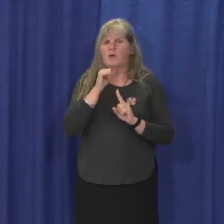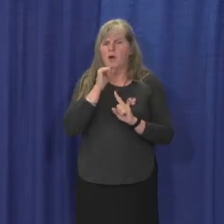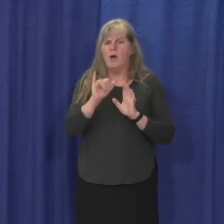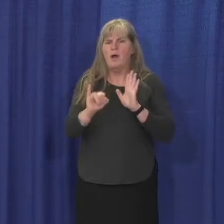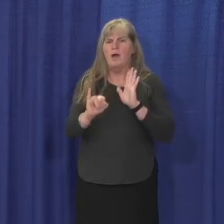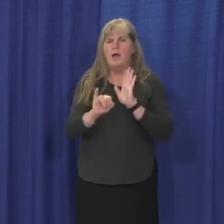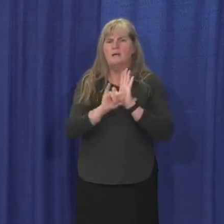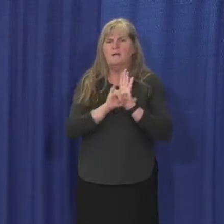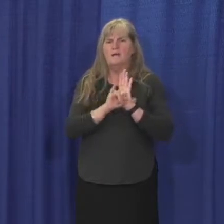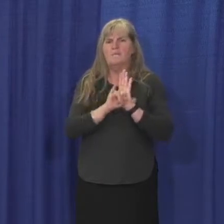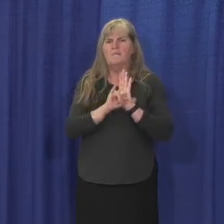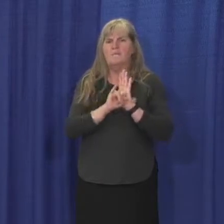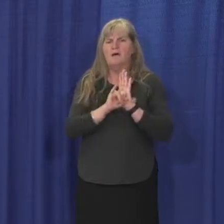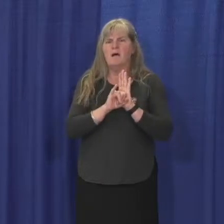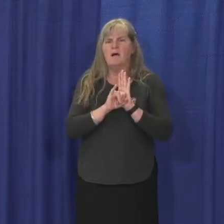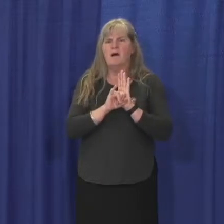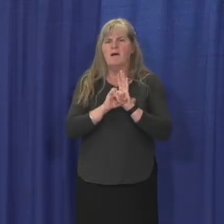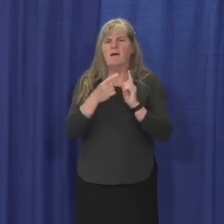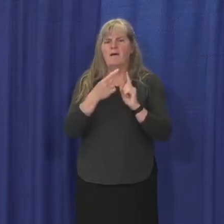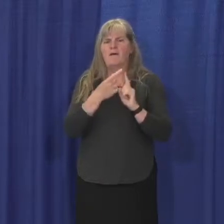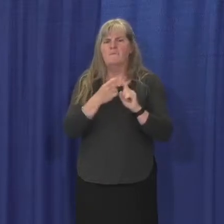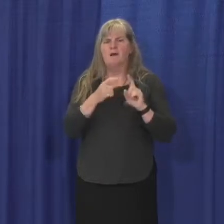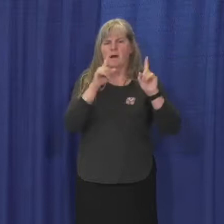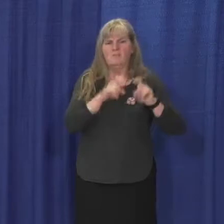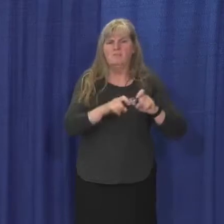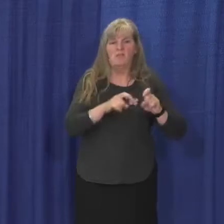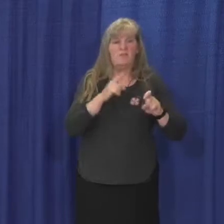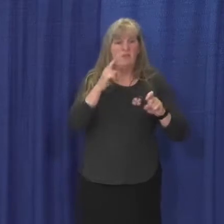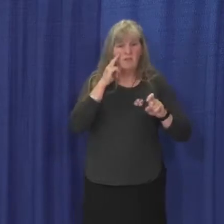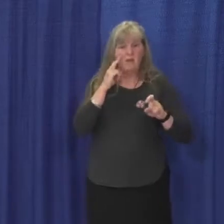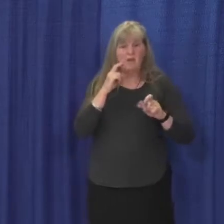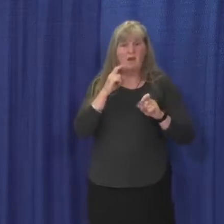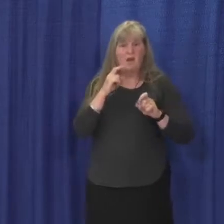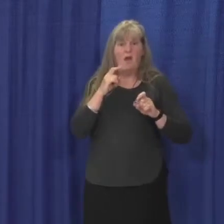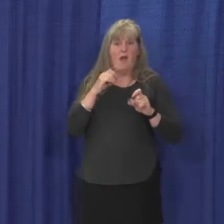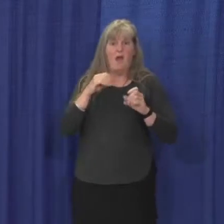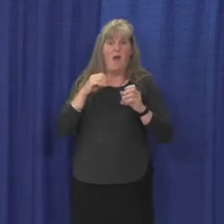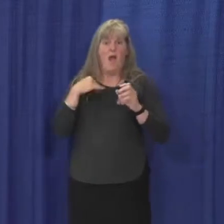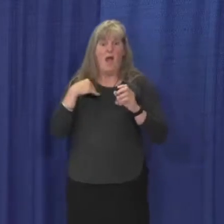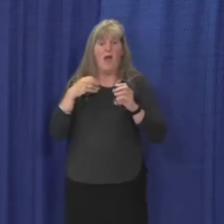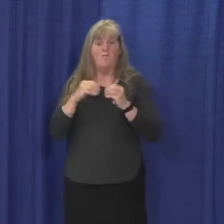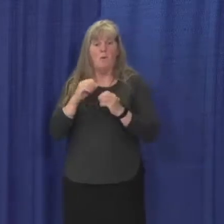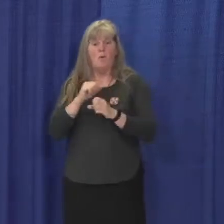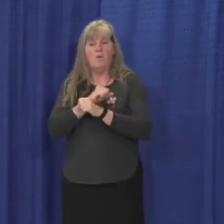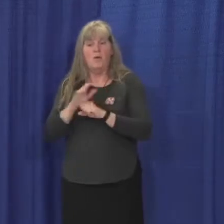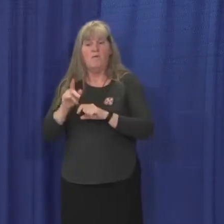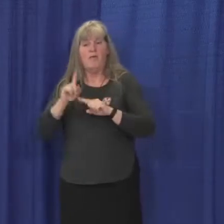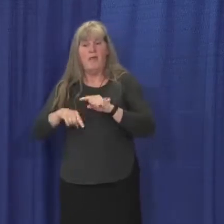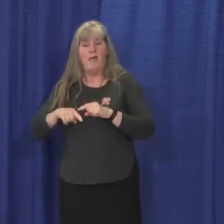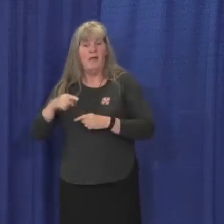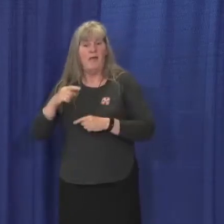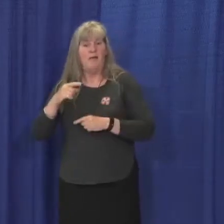get through testing? Were there more cases and you actually have?